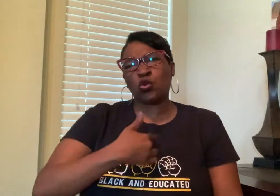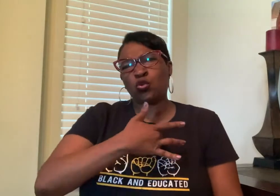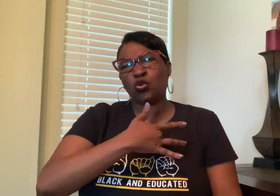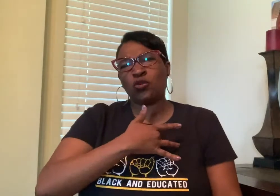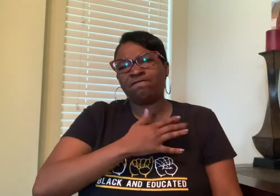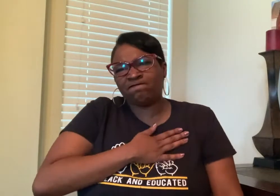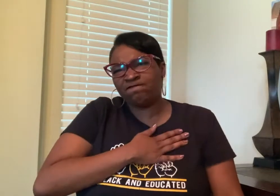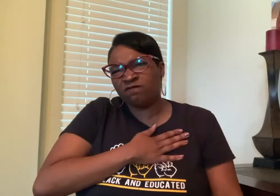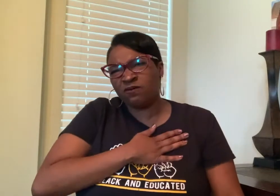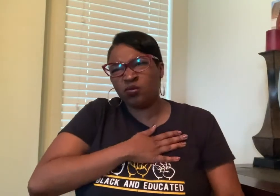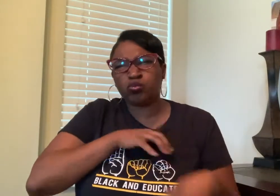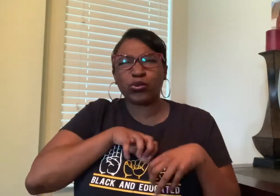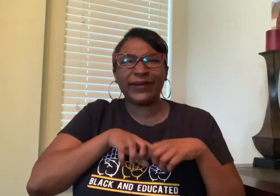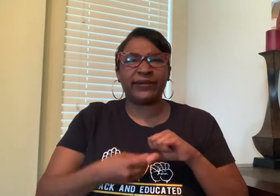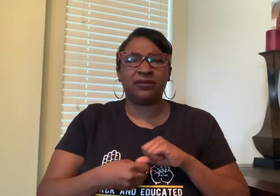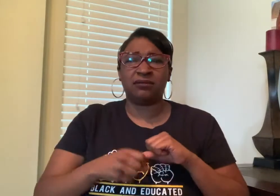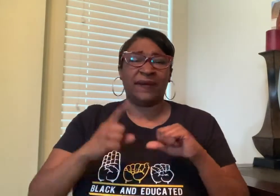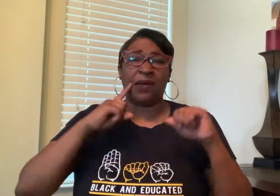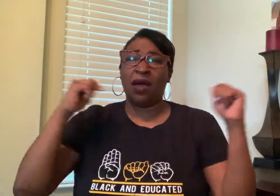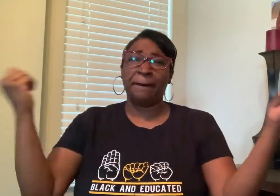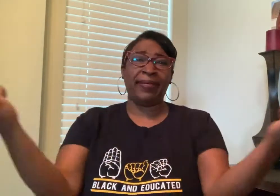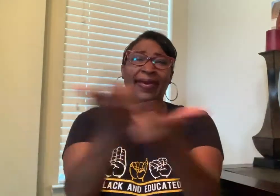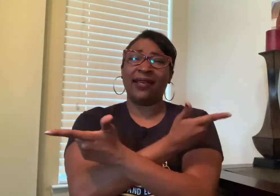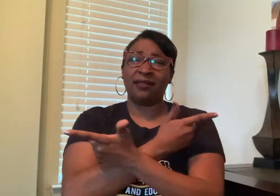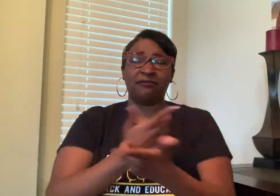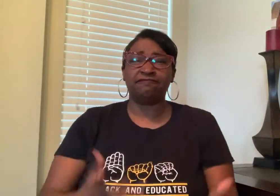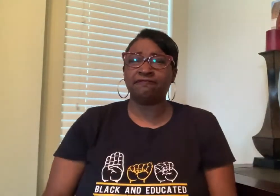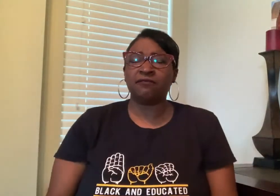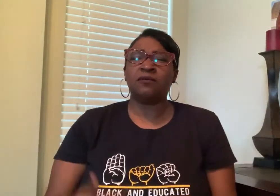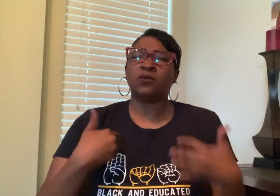My heart grieves for everyone.